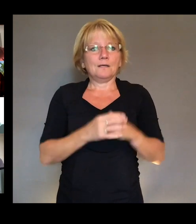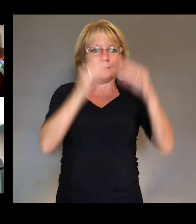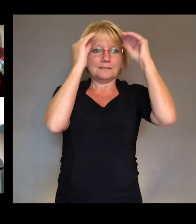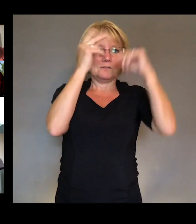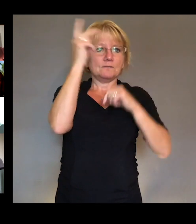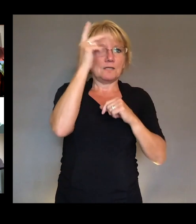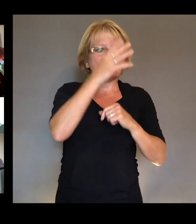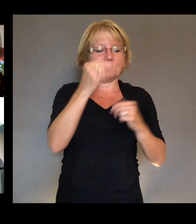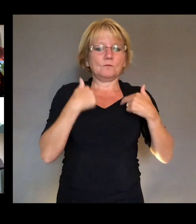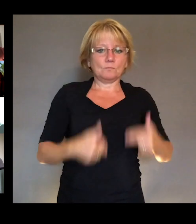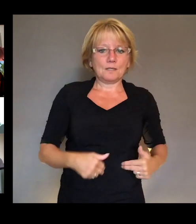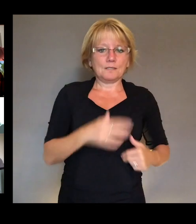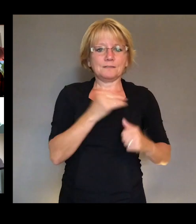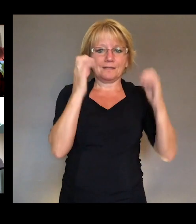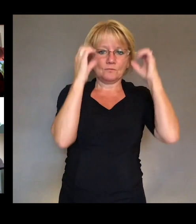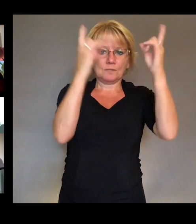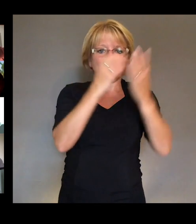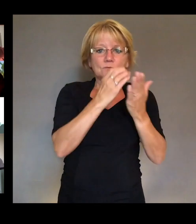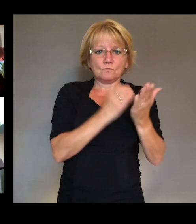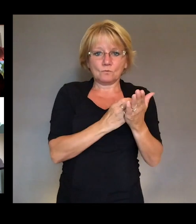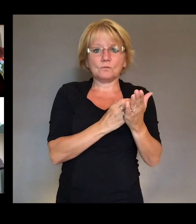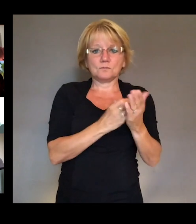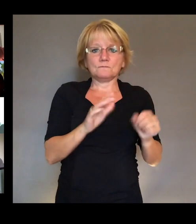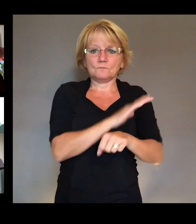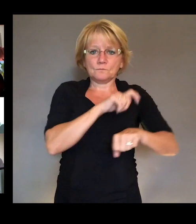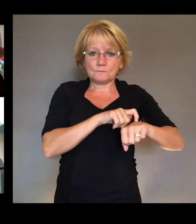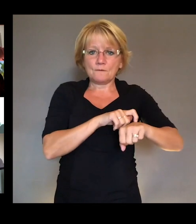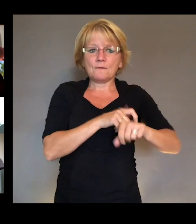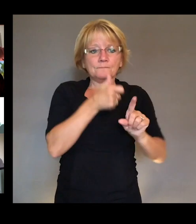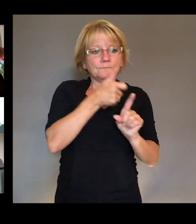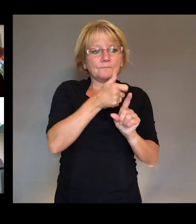Apart from teaching philosophy and humanities and education courses as a full time faculty member.